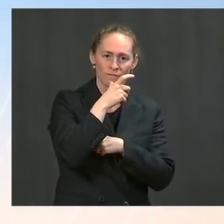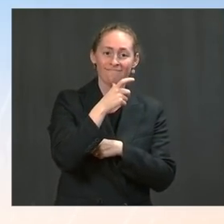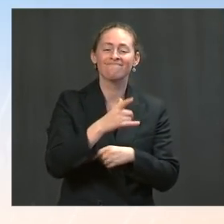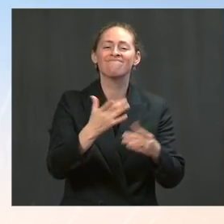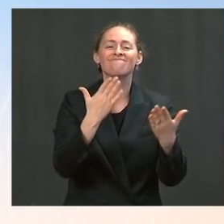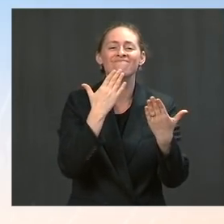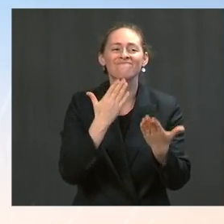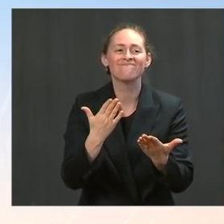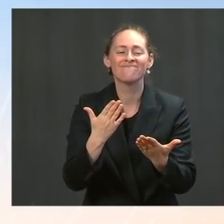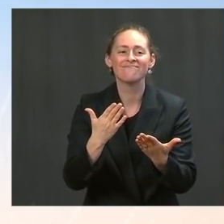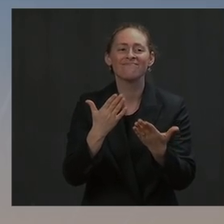I've got to wrap it up. I'm sorry.